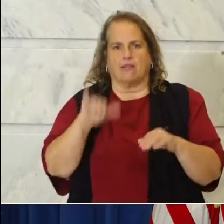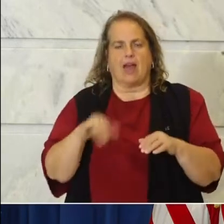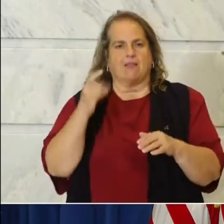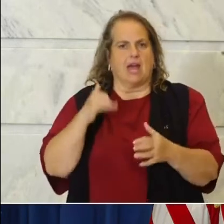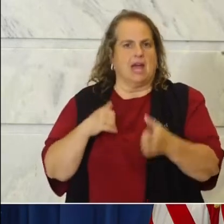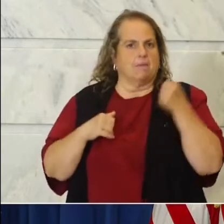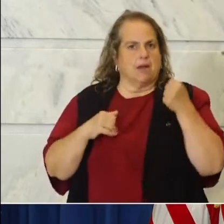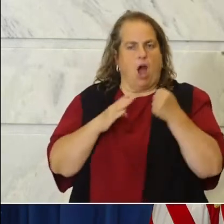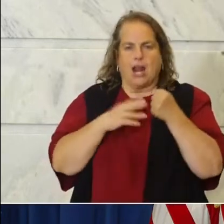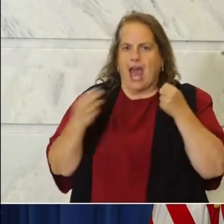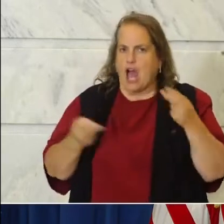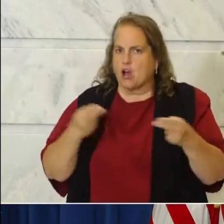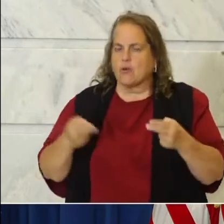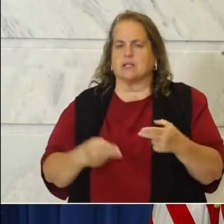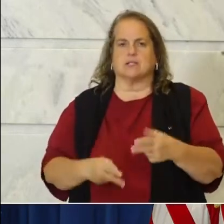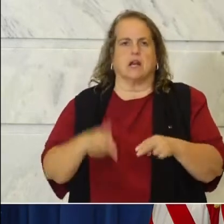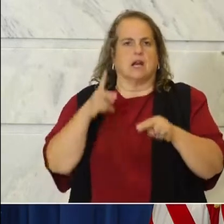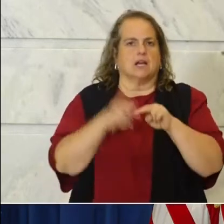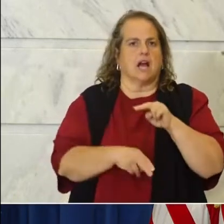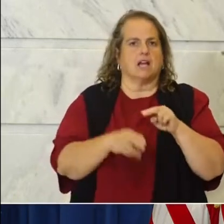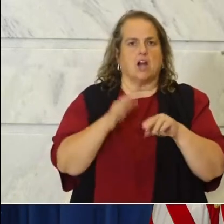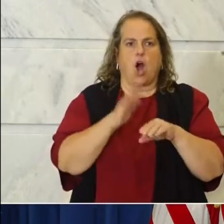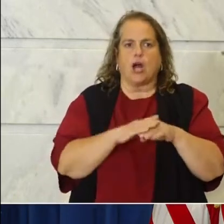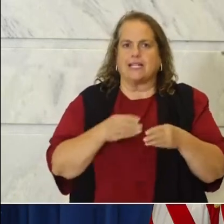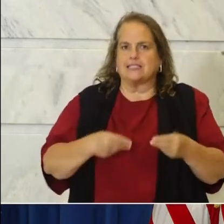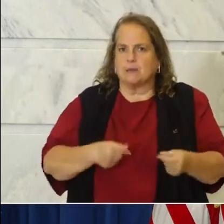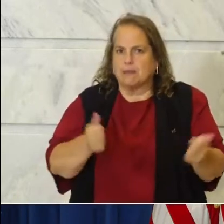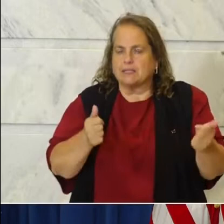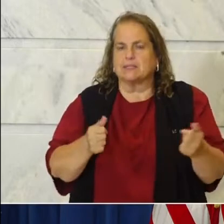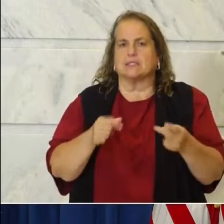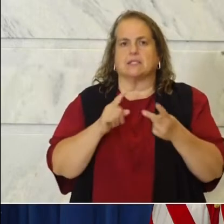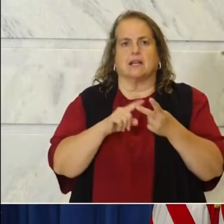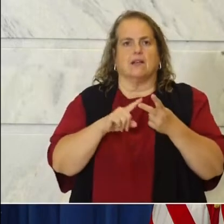hirings. They cut back on discretionary expenses. They stepped up and went